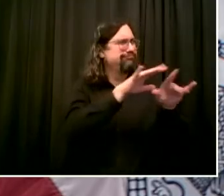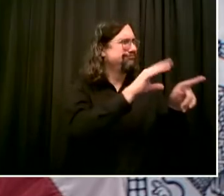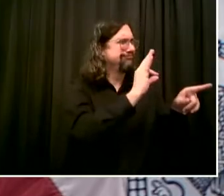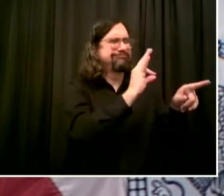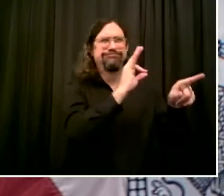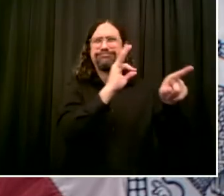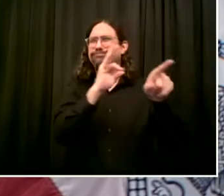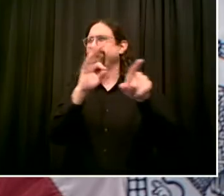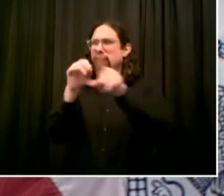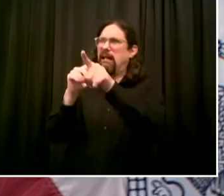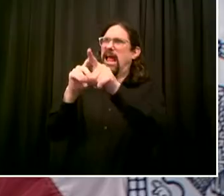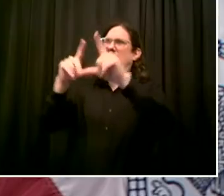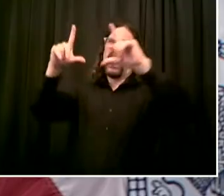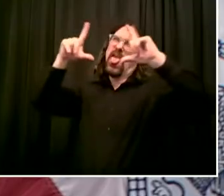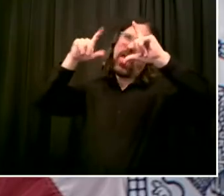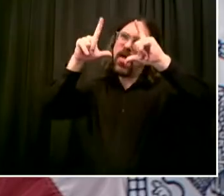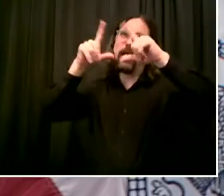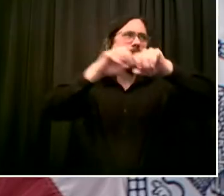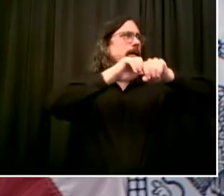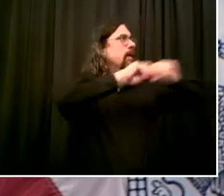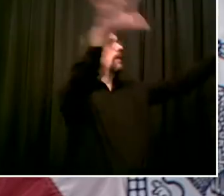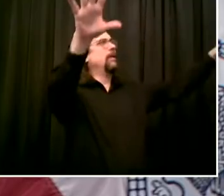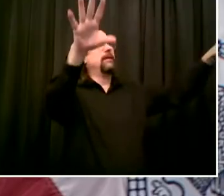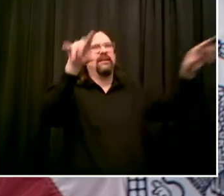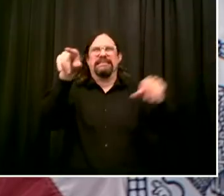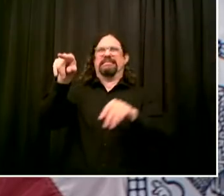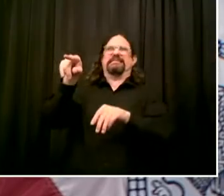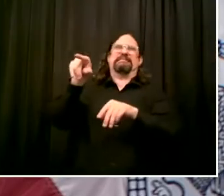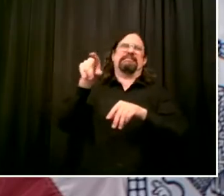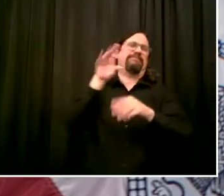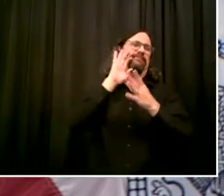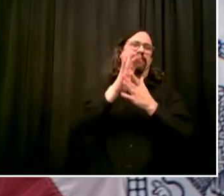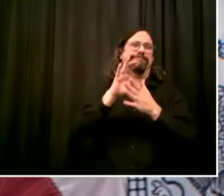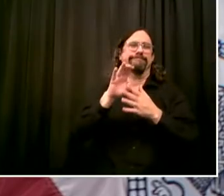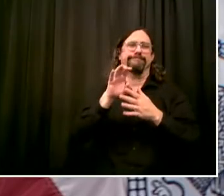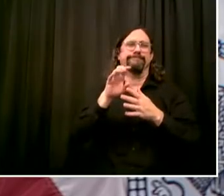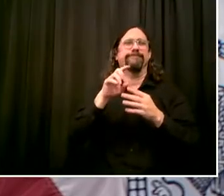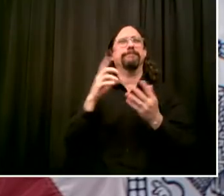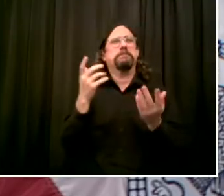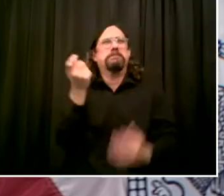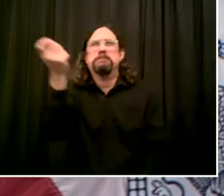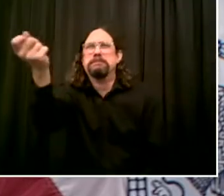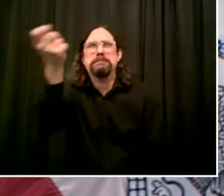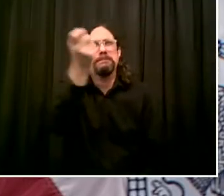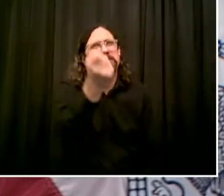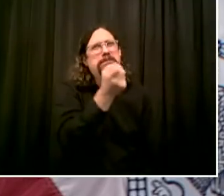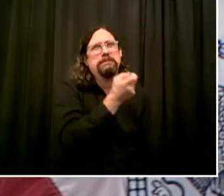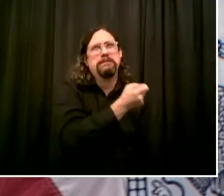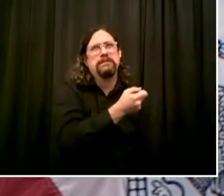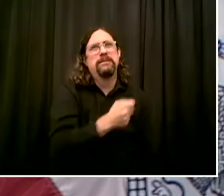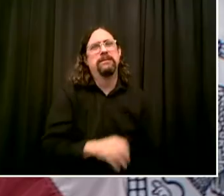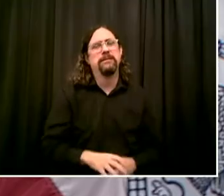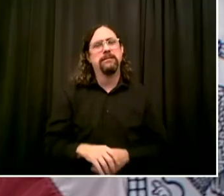HAVNOE T SEEN A PROOUFNDPR OBLEM WITH COMPLIANCE. THERE ARE ALWAYS IMAGES THAT RAISE CONCERNS BUT IF YOU LOOK AT THE FACTS AND THE DETAILS IT IS QUITE CLEAR THE PEOPLE OF